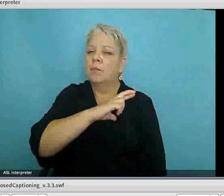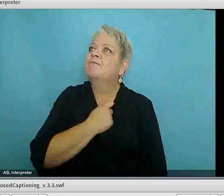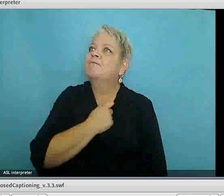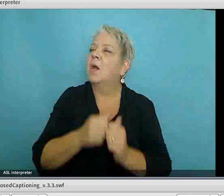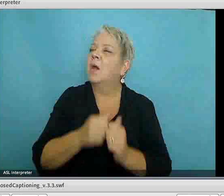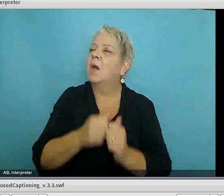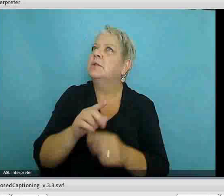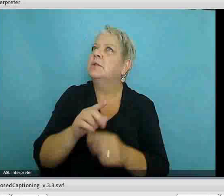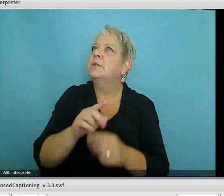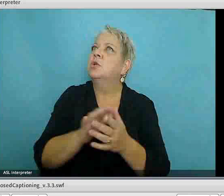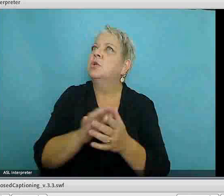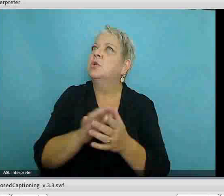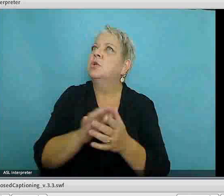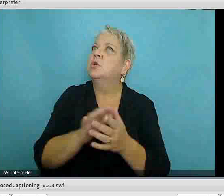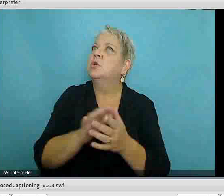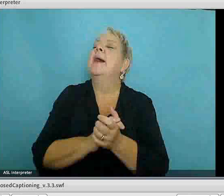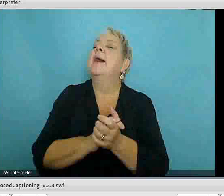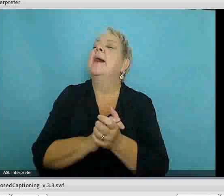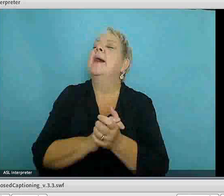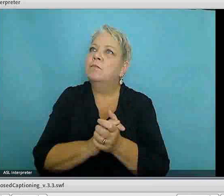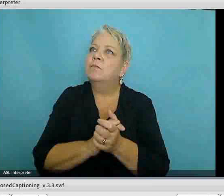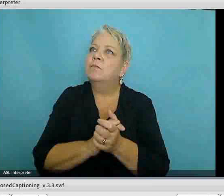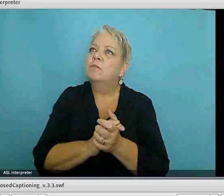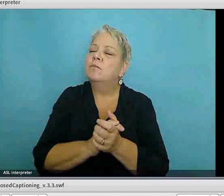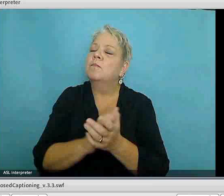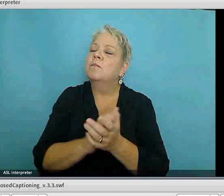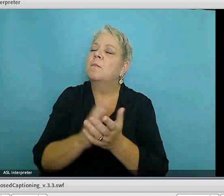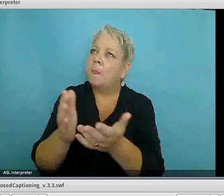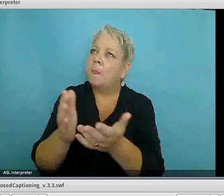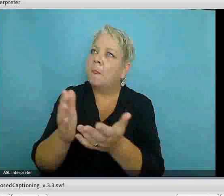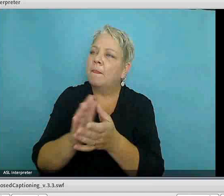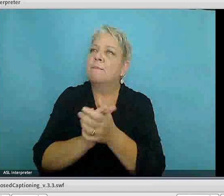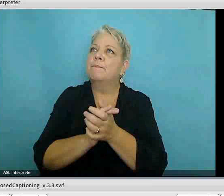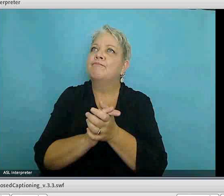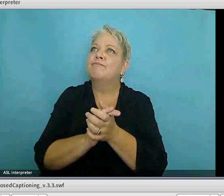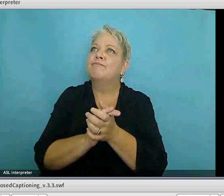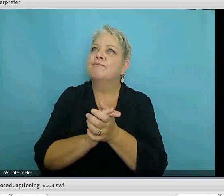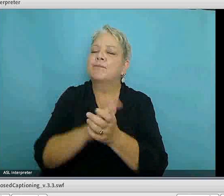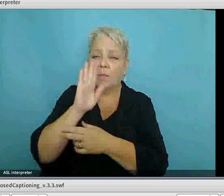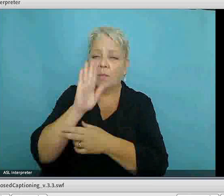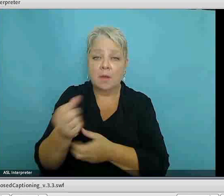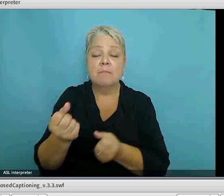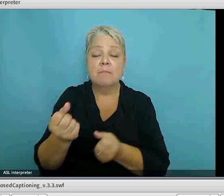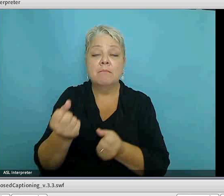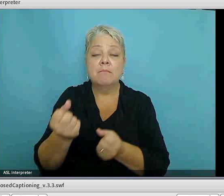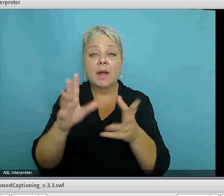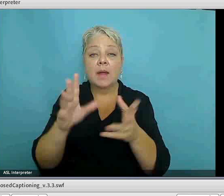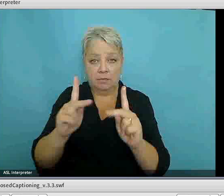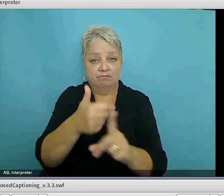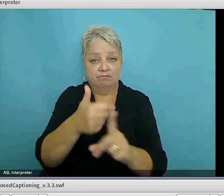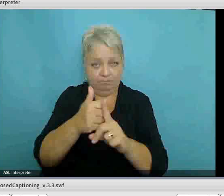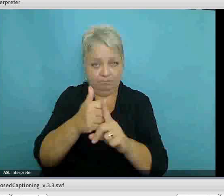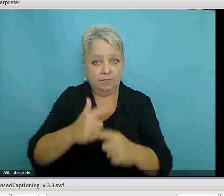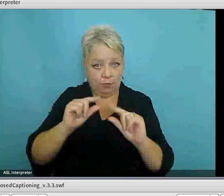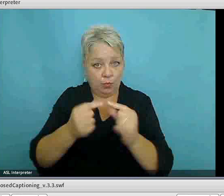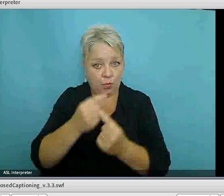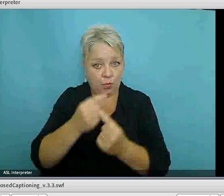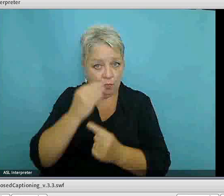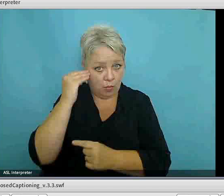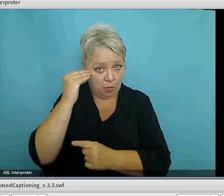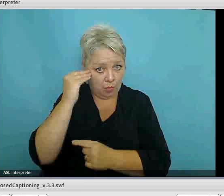Many folks who are residing in group homes are doing so through a home and community-based